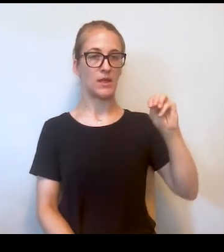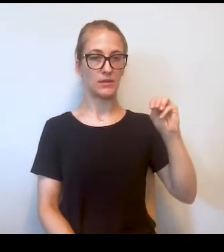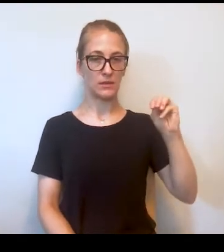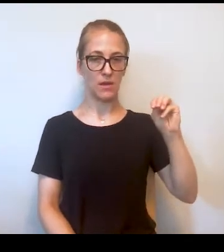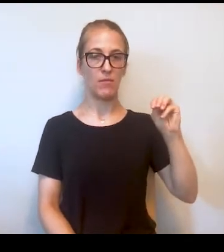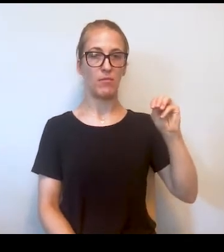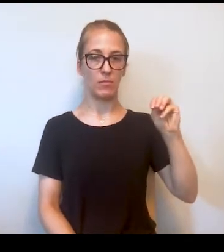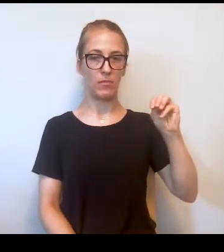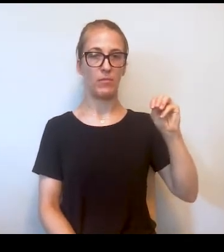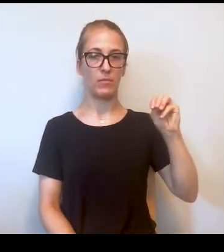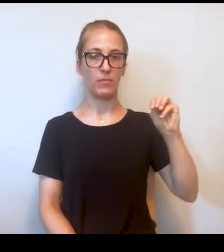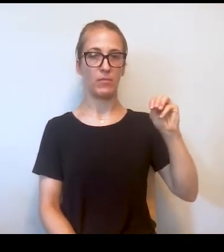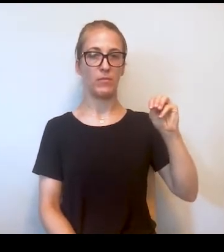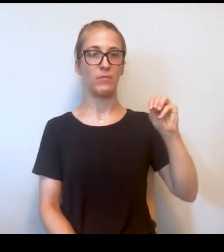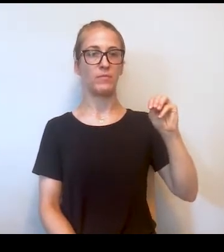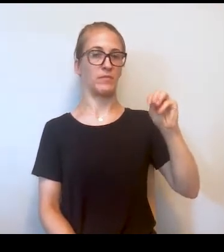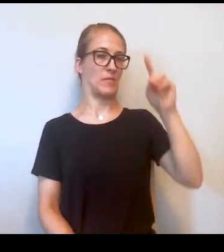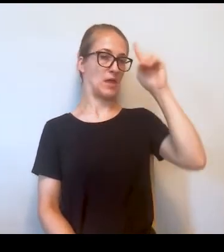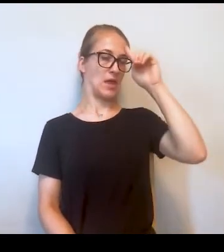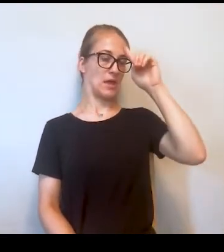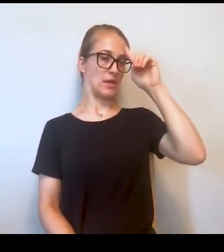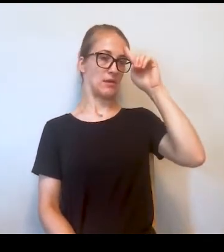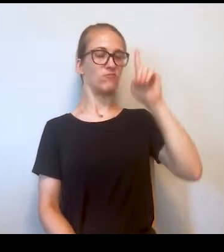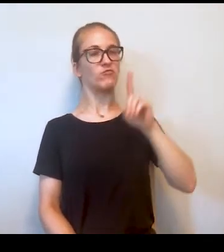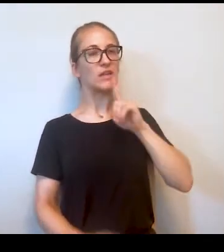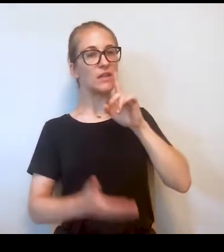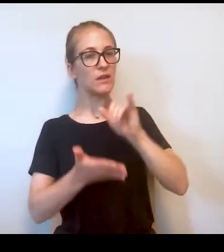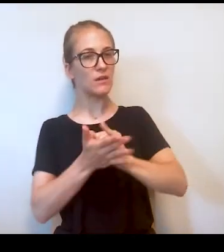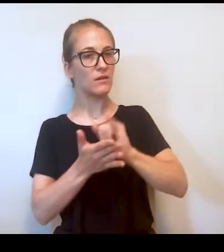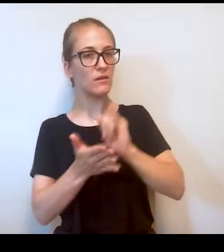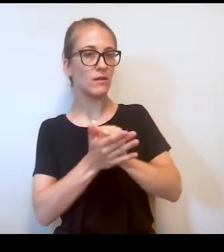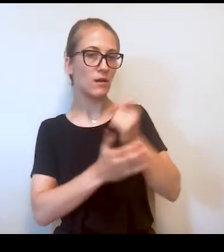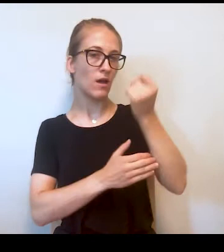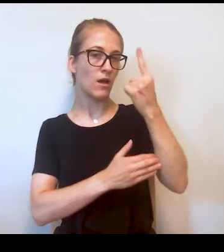I think it's impossible to understand medical ableism